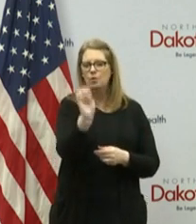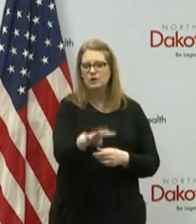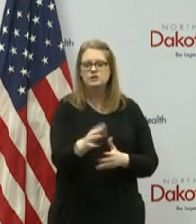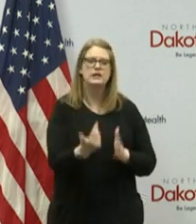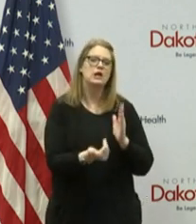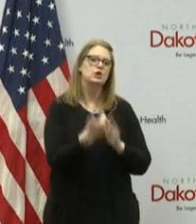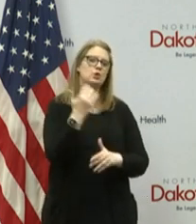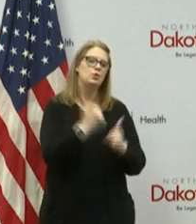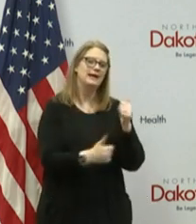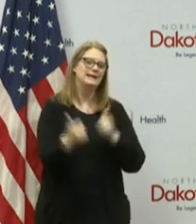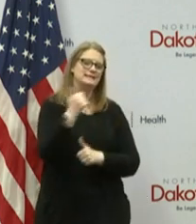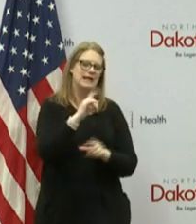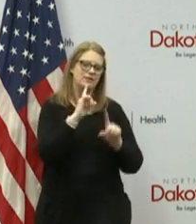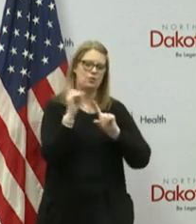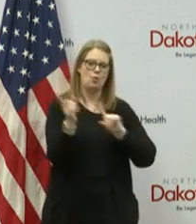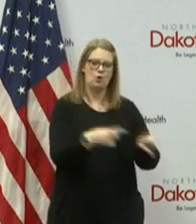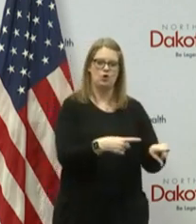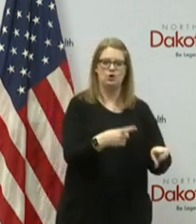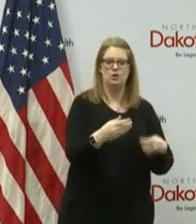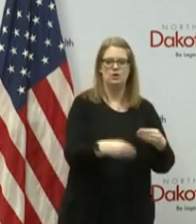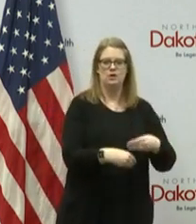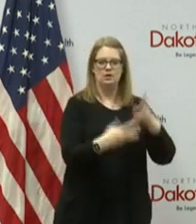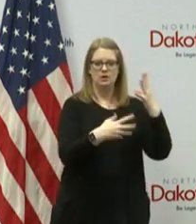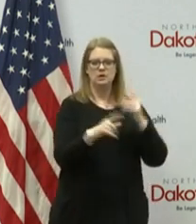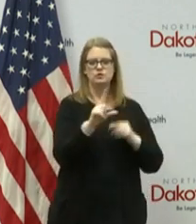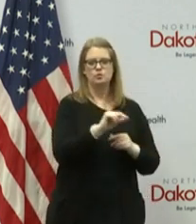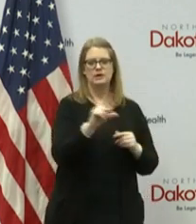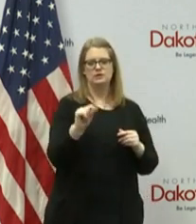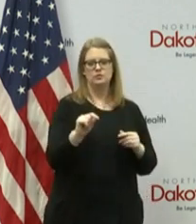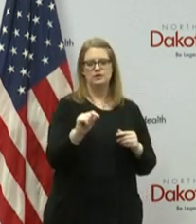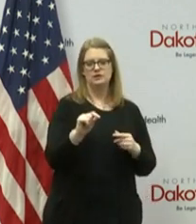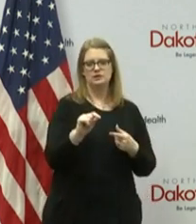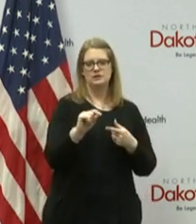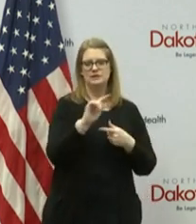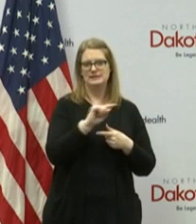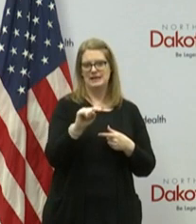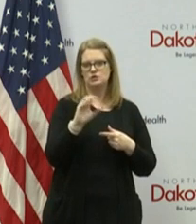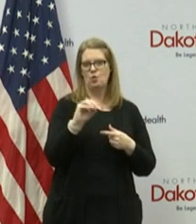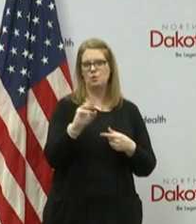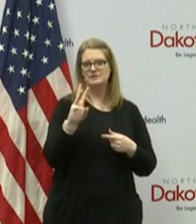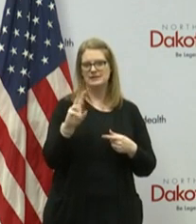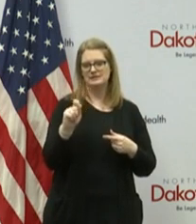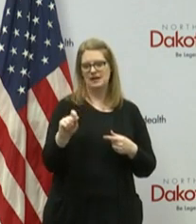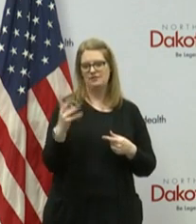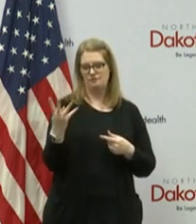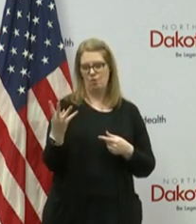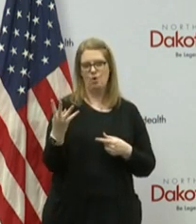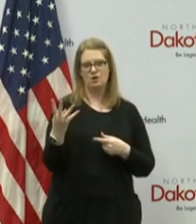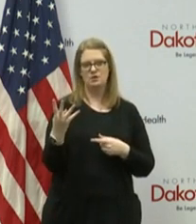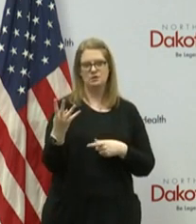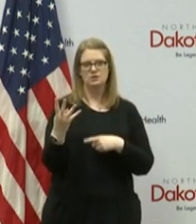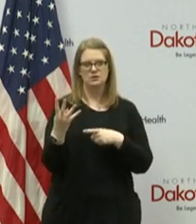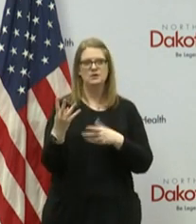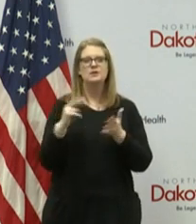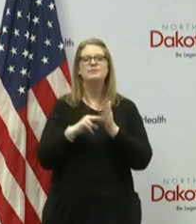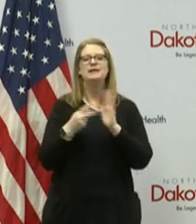NORTH DAKOTA SMART RESTART. WE ARE IMPLEMENTING NEW STANDARDS AND NEW EXECUTIVE ORDERS. THERE WERE SOME QUESTIONS ABOUT IT YESTERDAY AND ON THE NEW